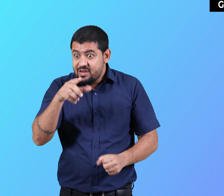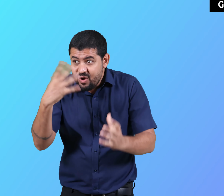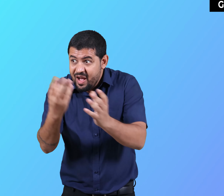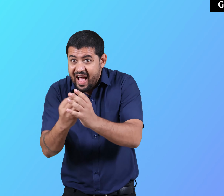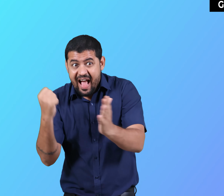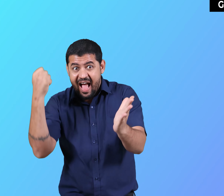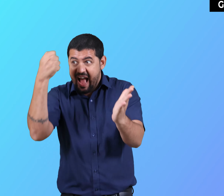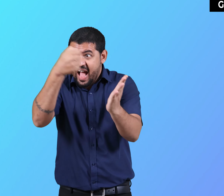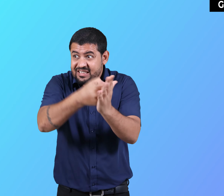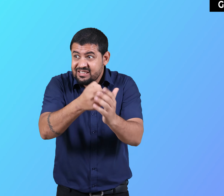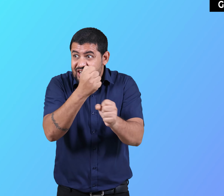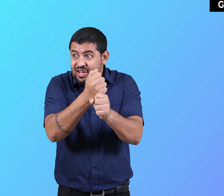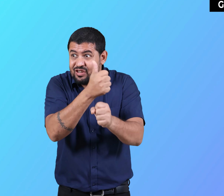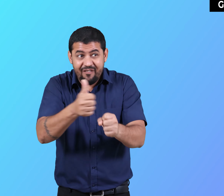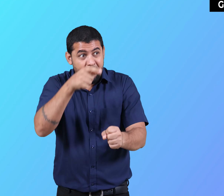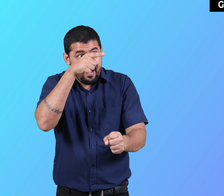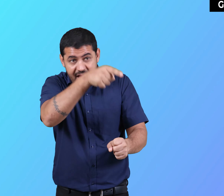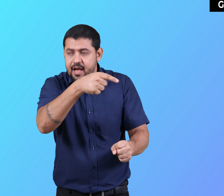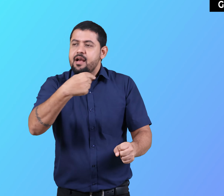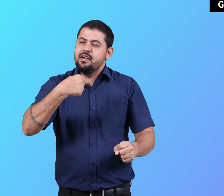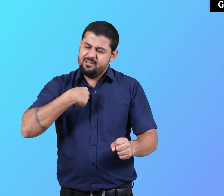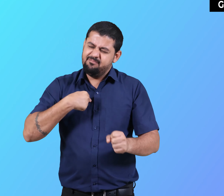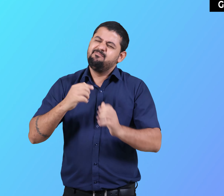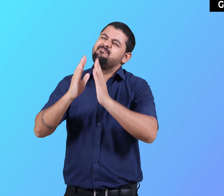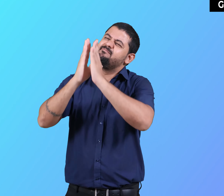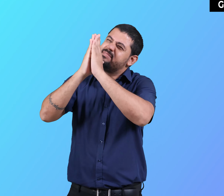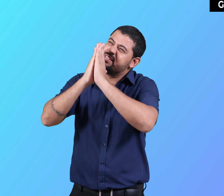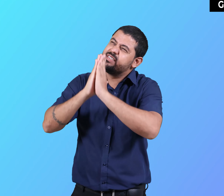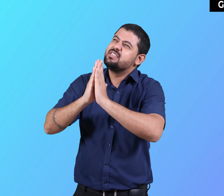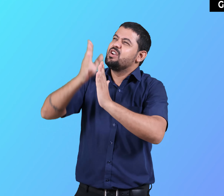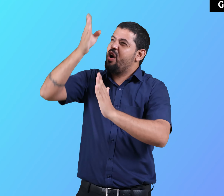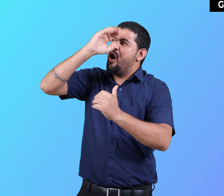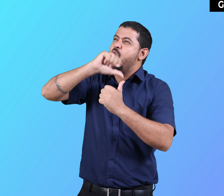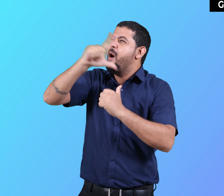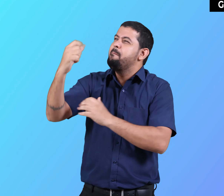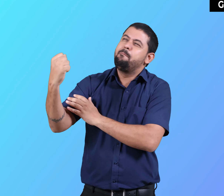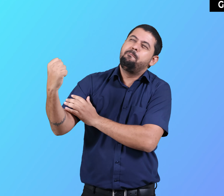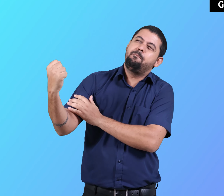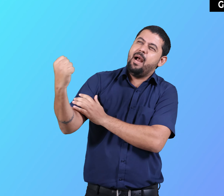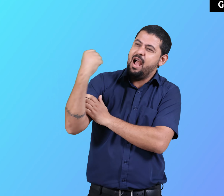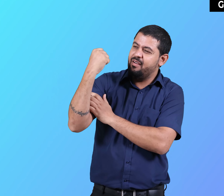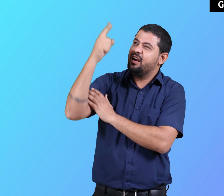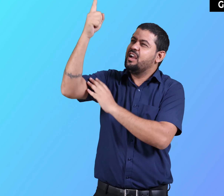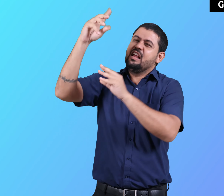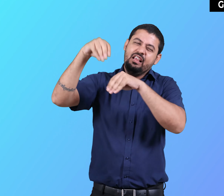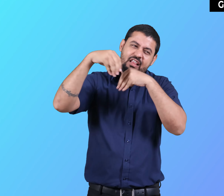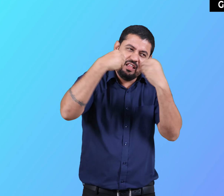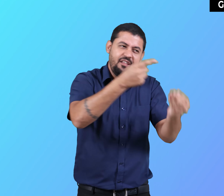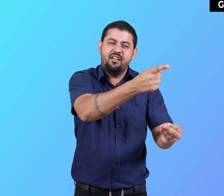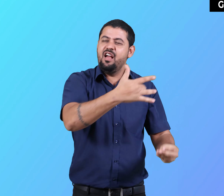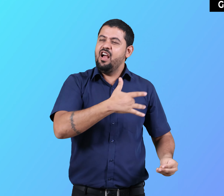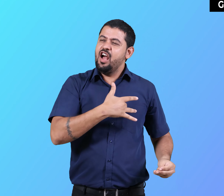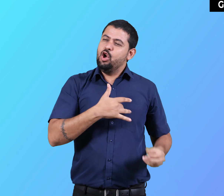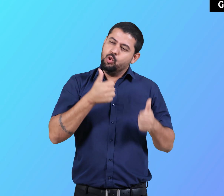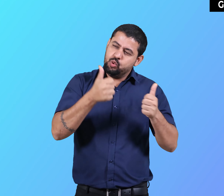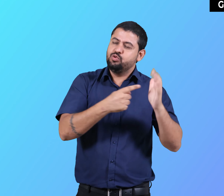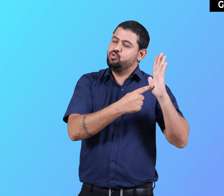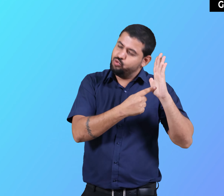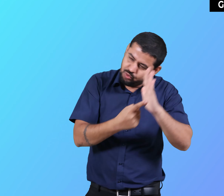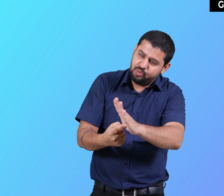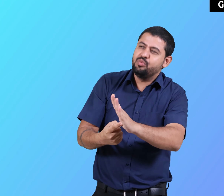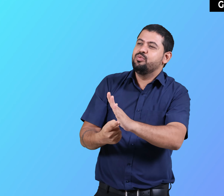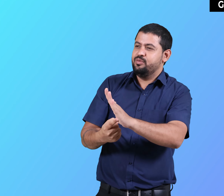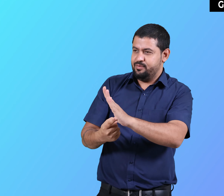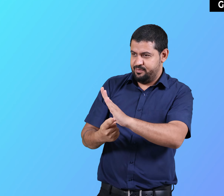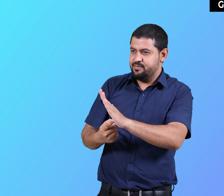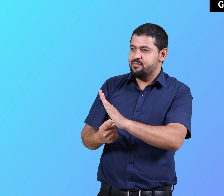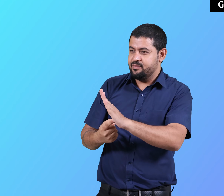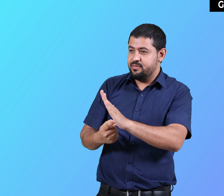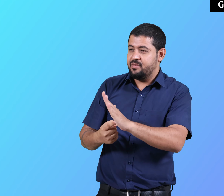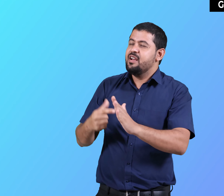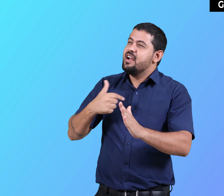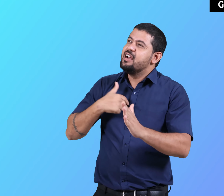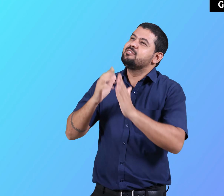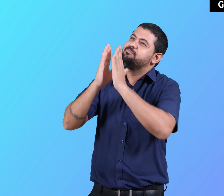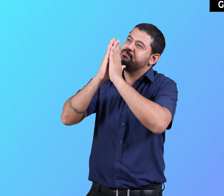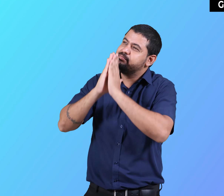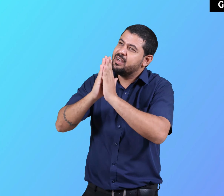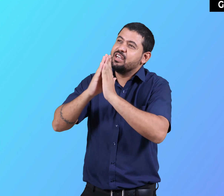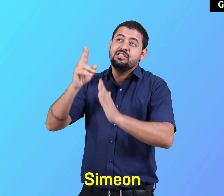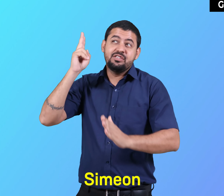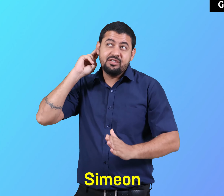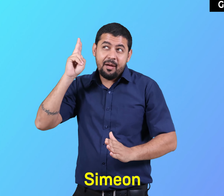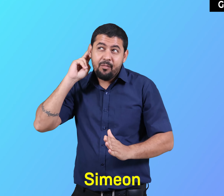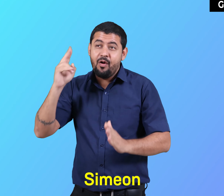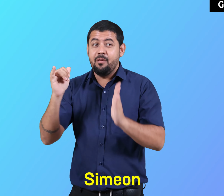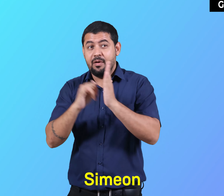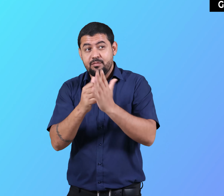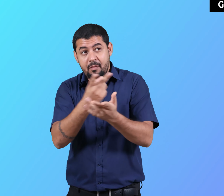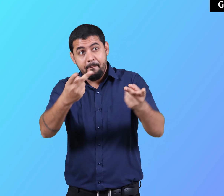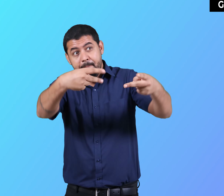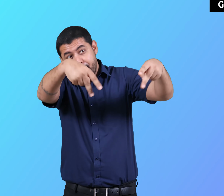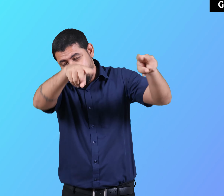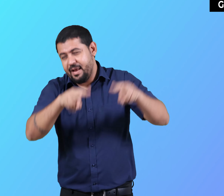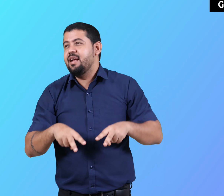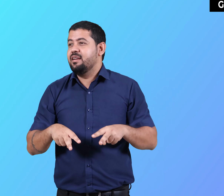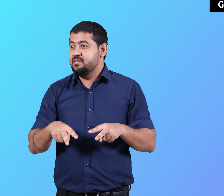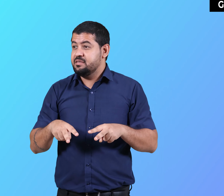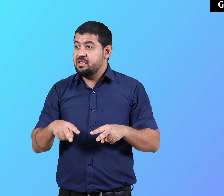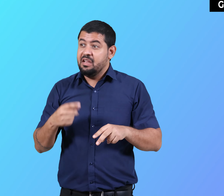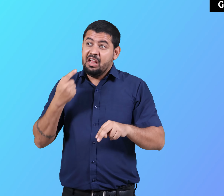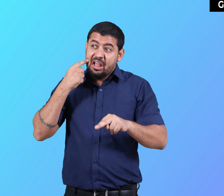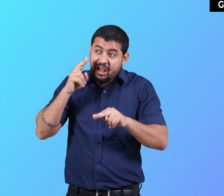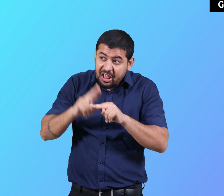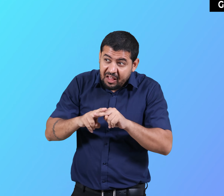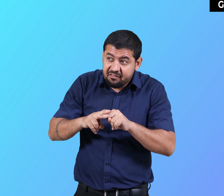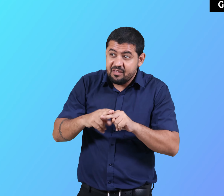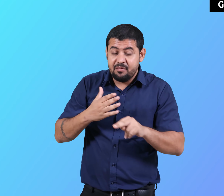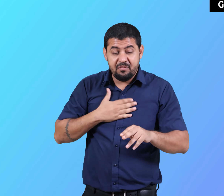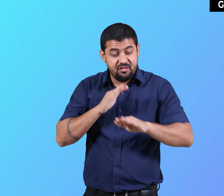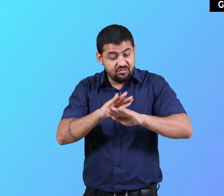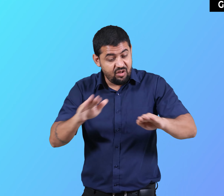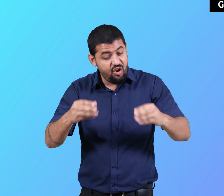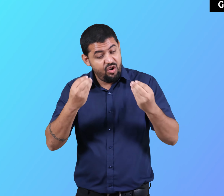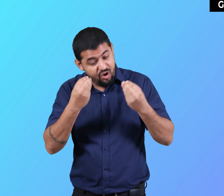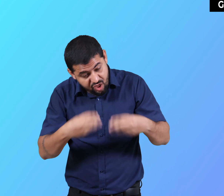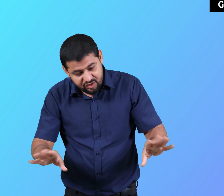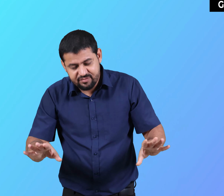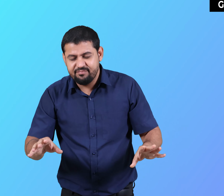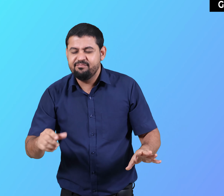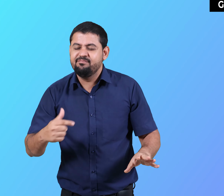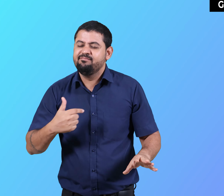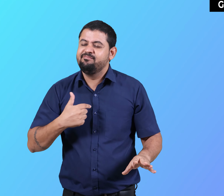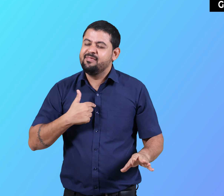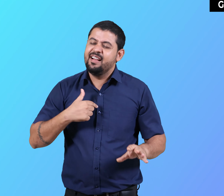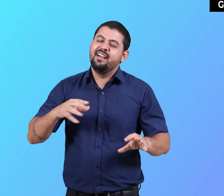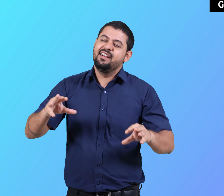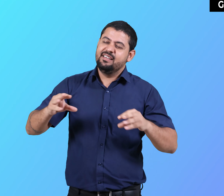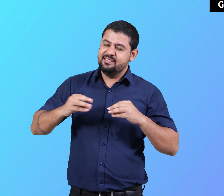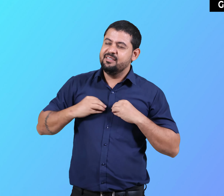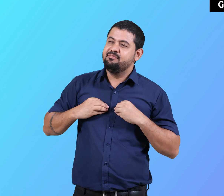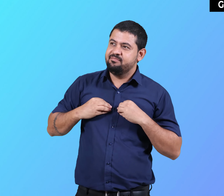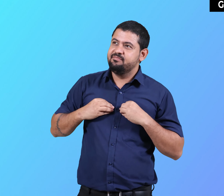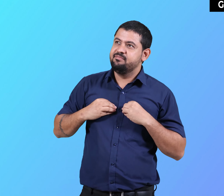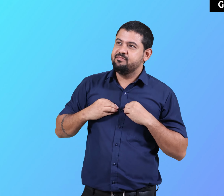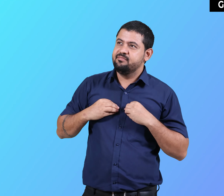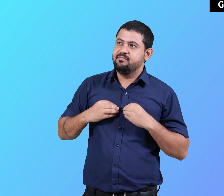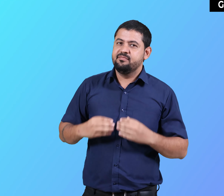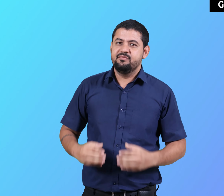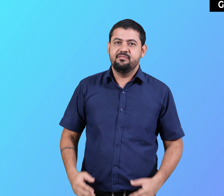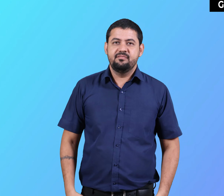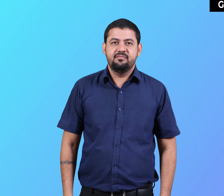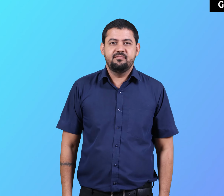I pray that God All Powerful will be kind to you when you stand before the governor. I pray he will let Benjamin and Simeon come back with you. But if I must lose my children, I must face the loss.”